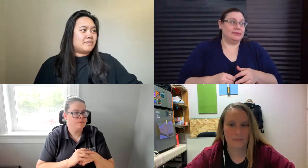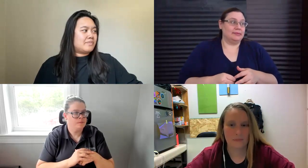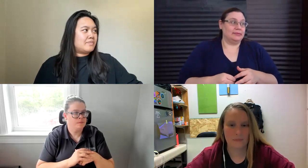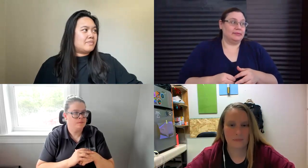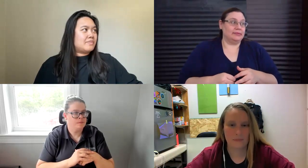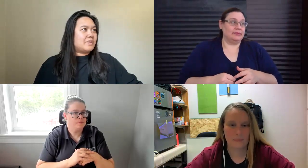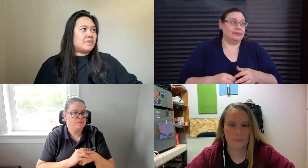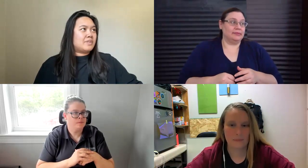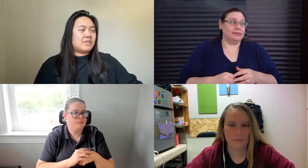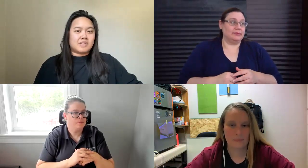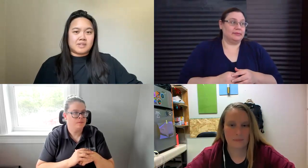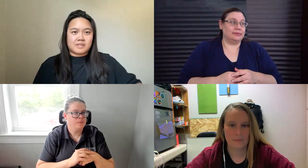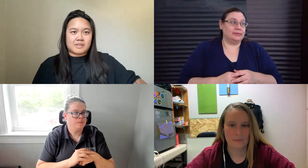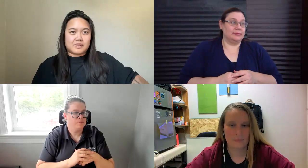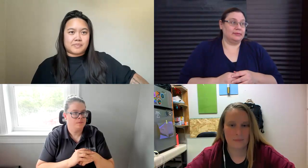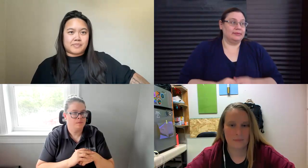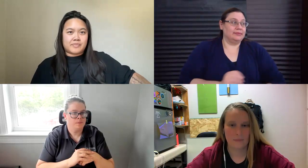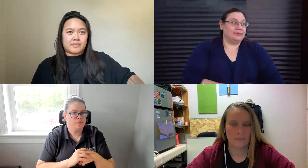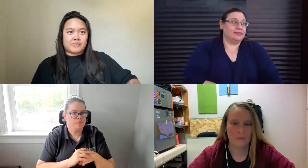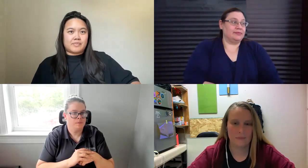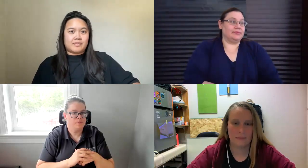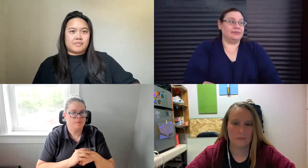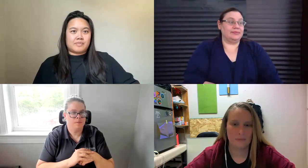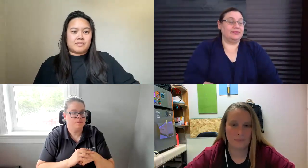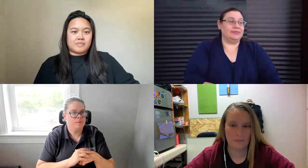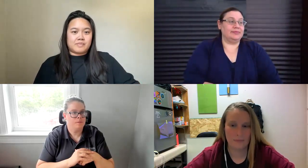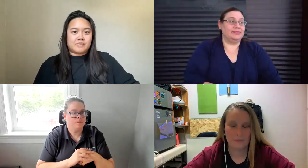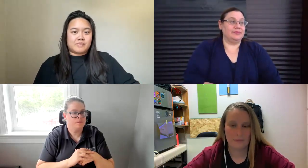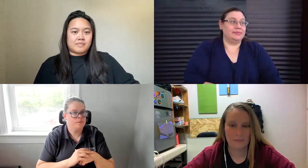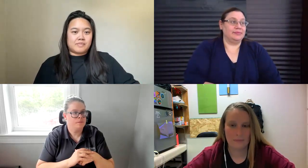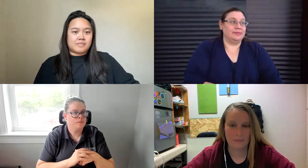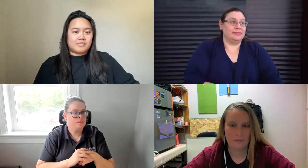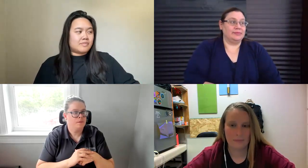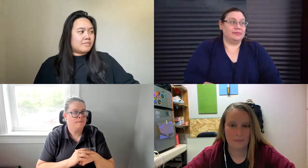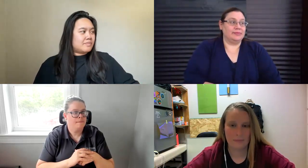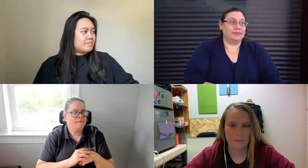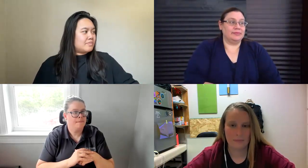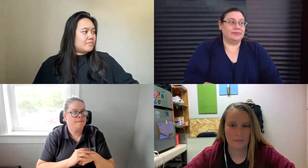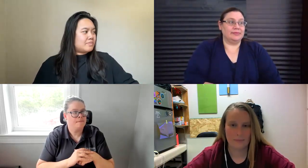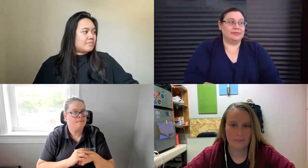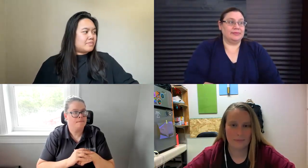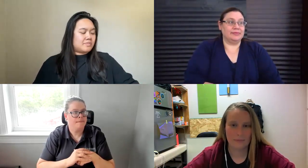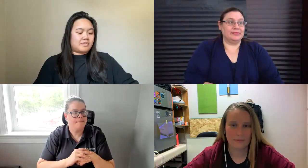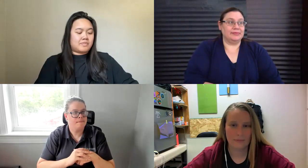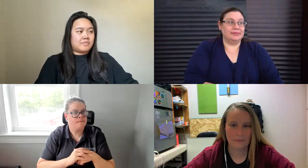Hi. Hey.